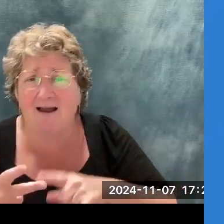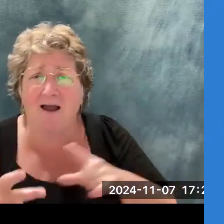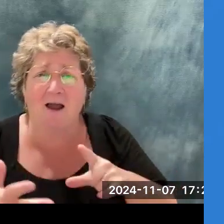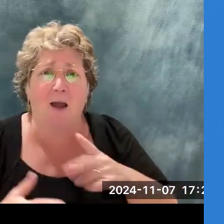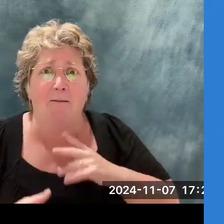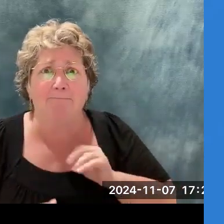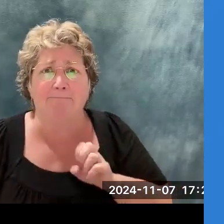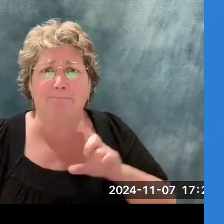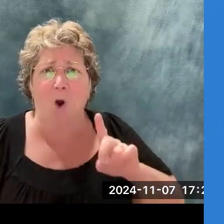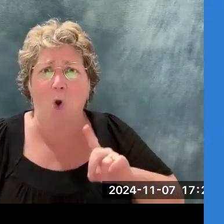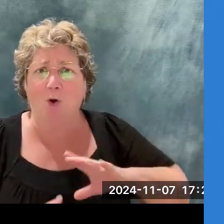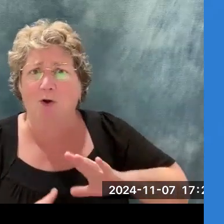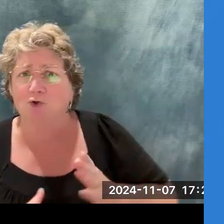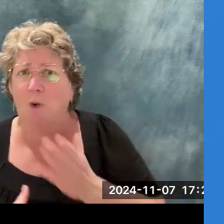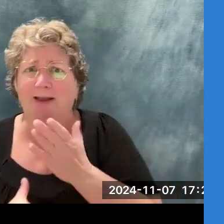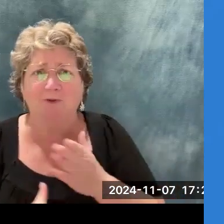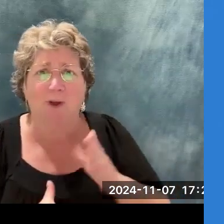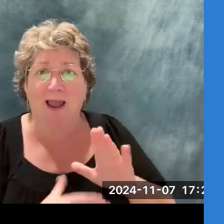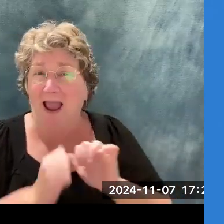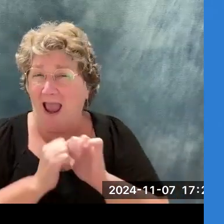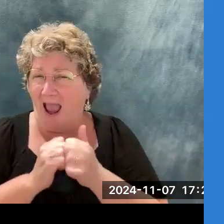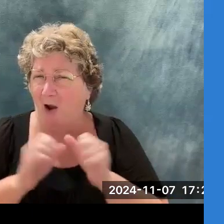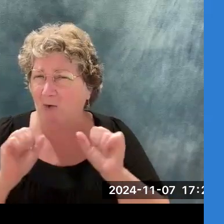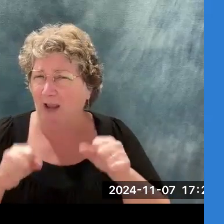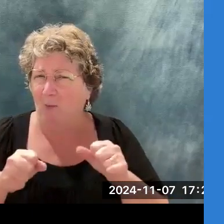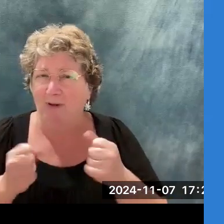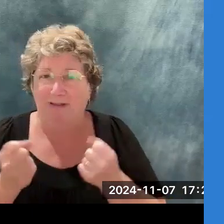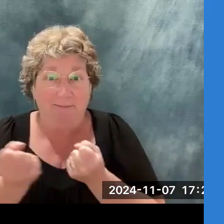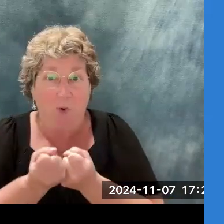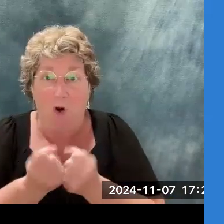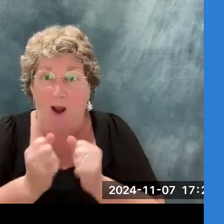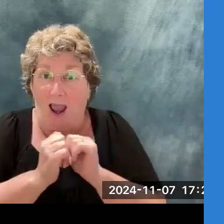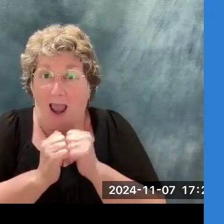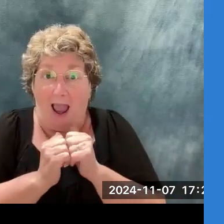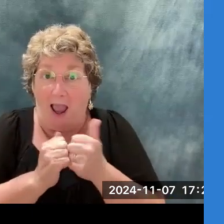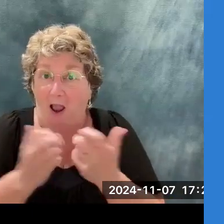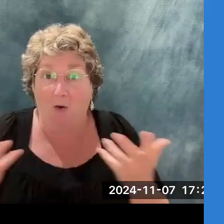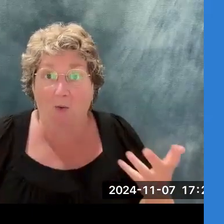I'm going to pause there and see if I can lift up the chat just to see.